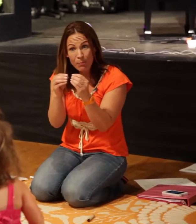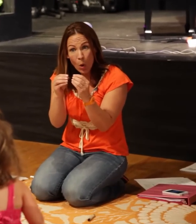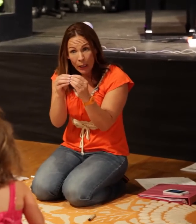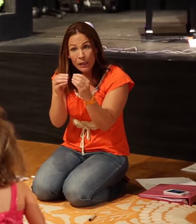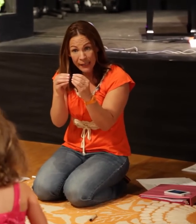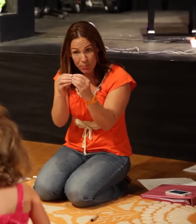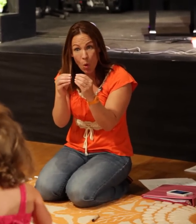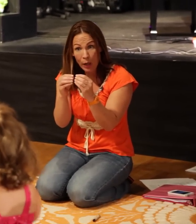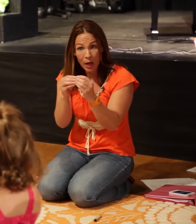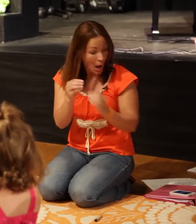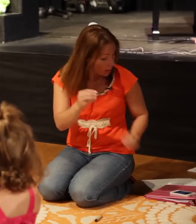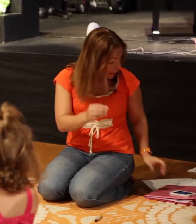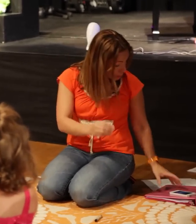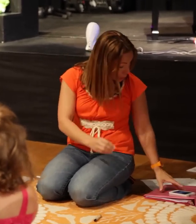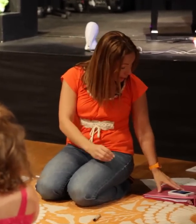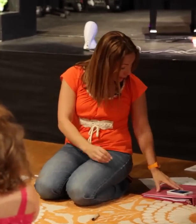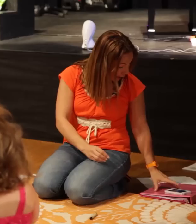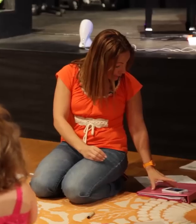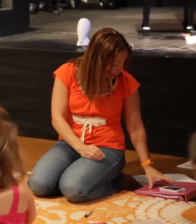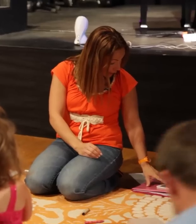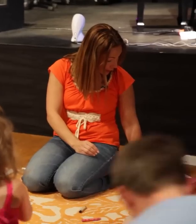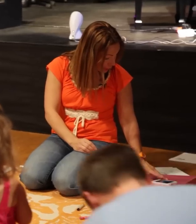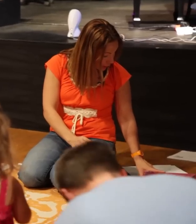Sign MORE. Sign MORE. Let's do it again. Very good.